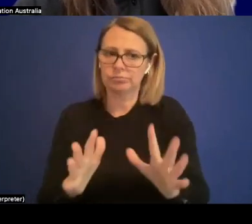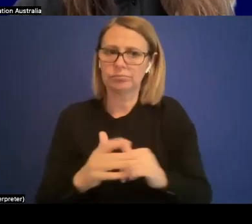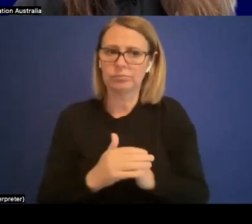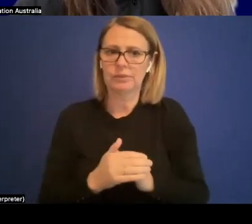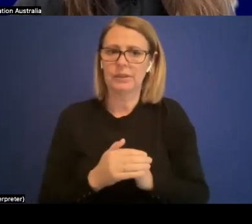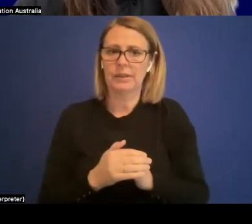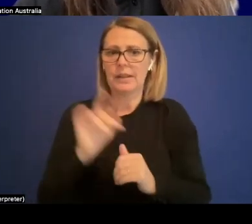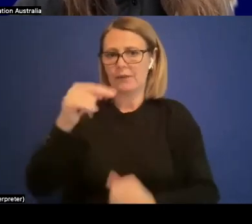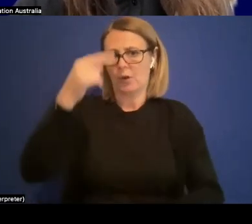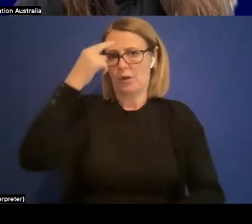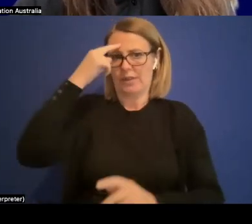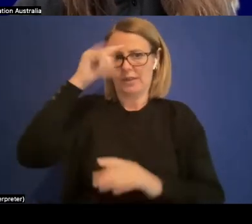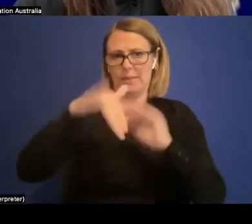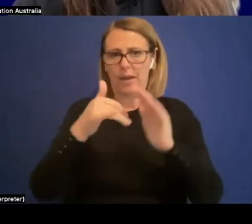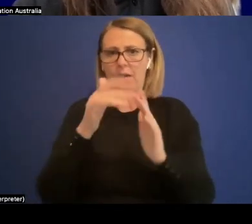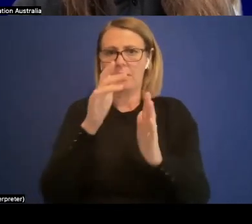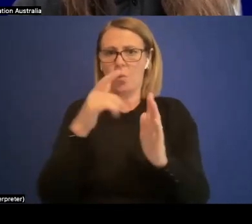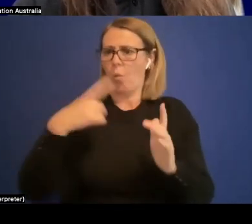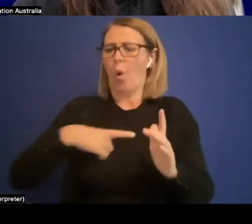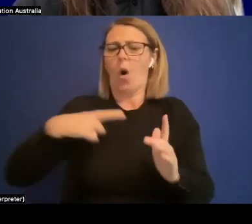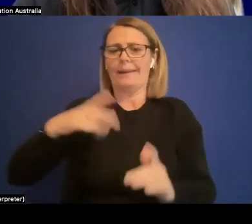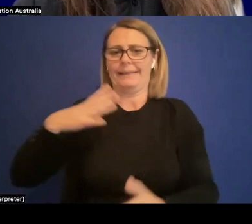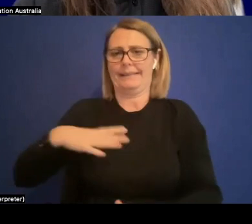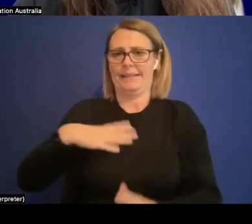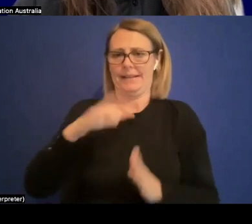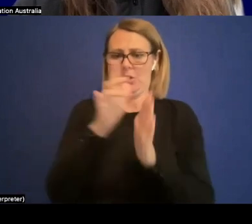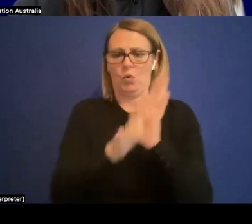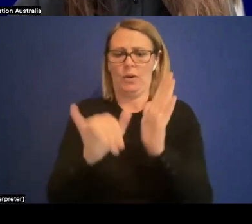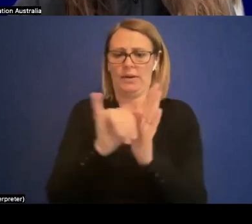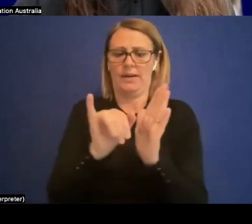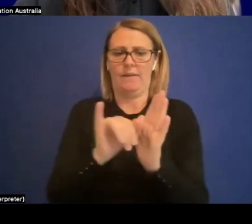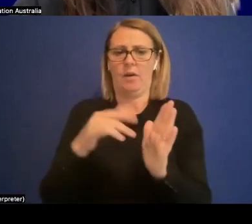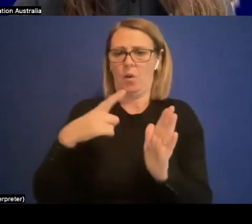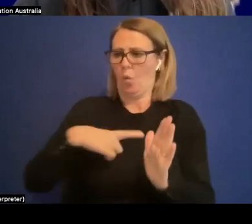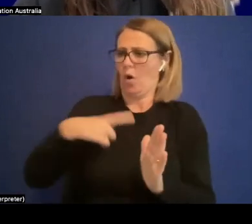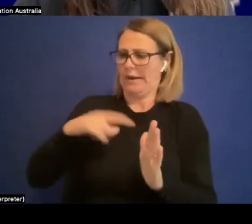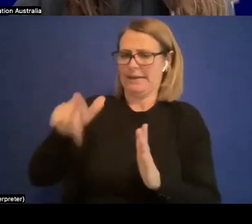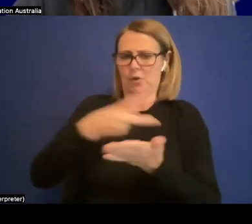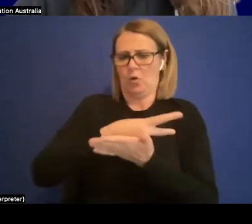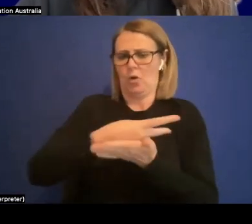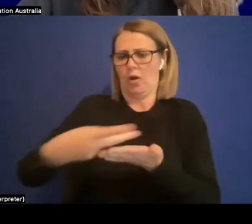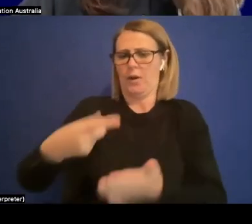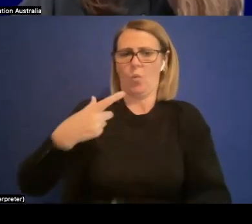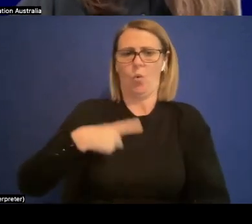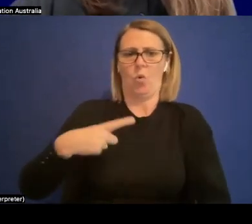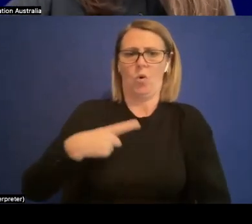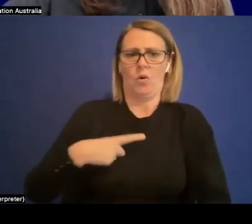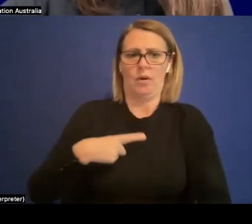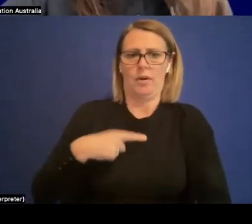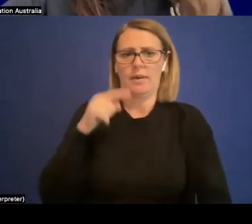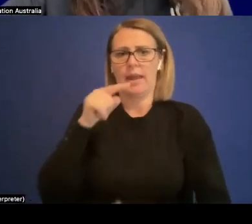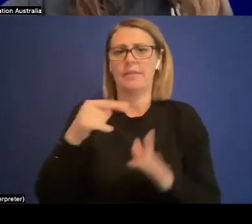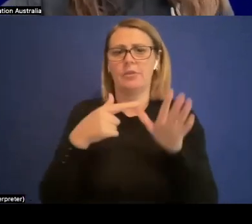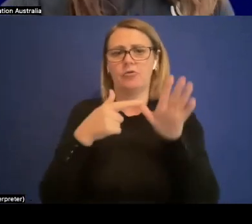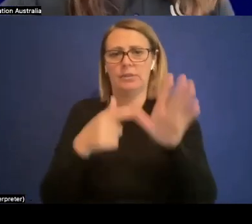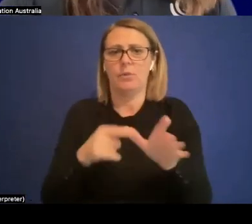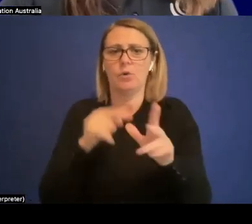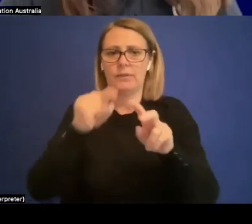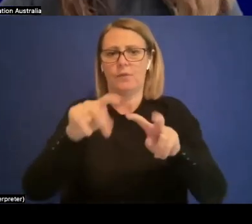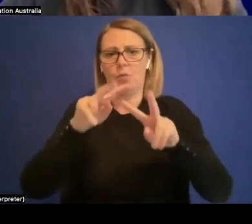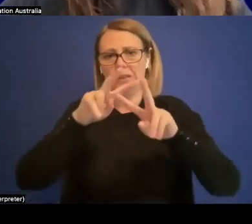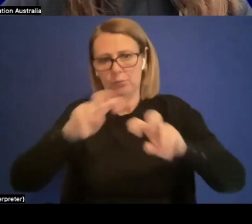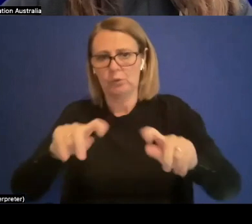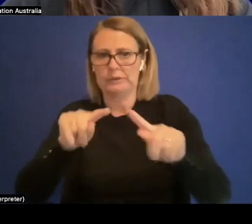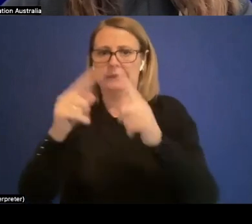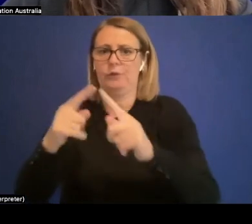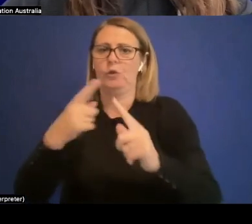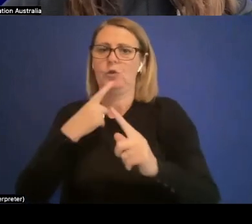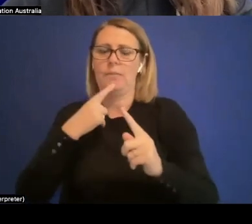to the need to lie down and exploring preventative and responsive strategies.